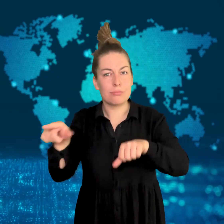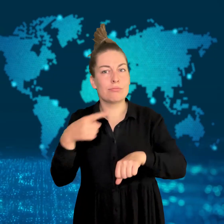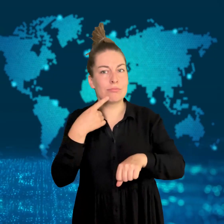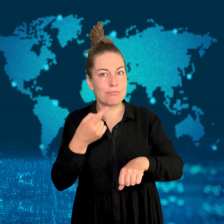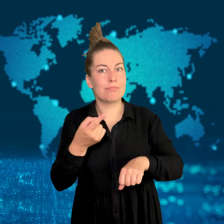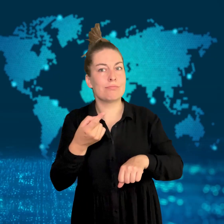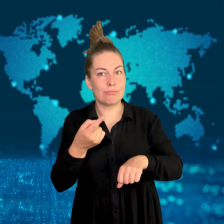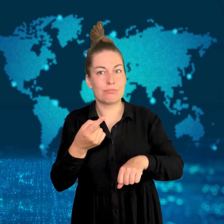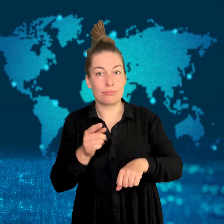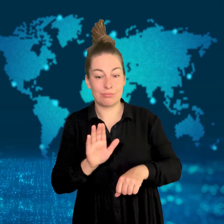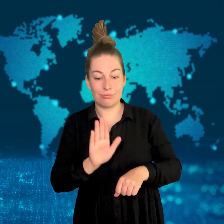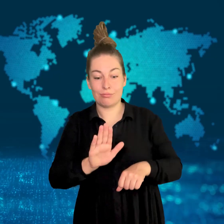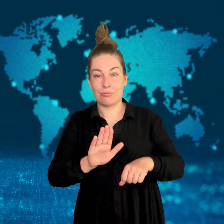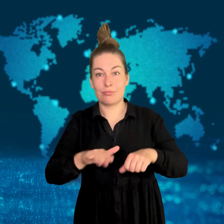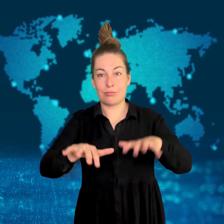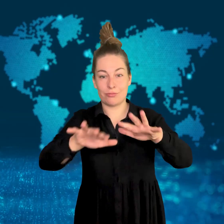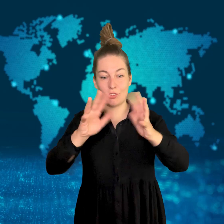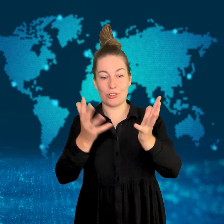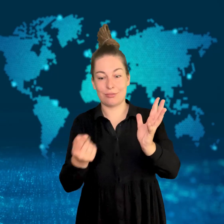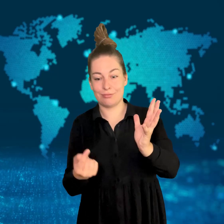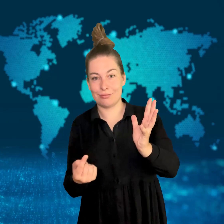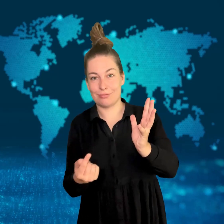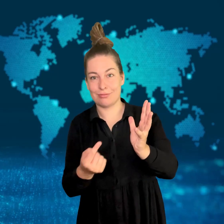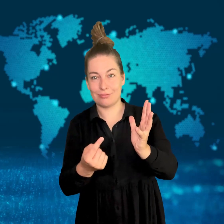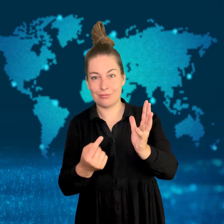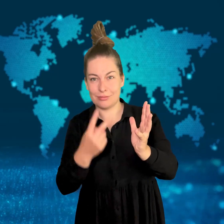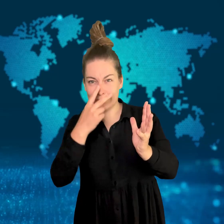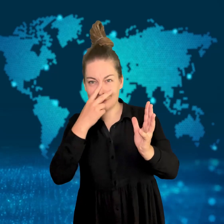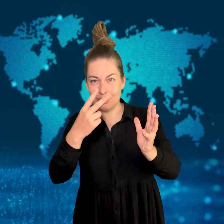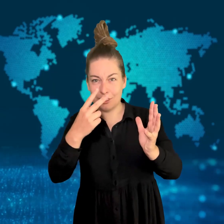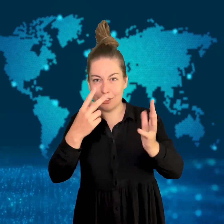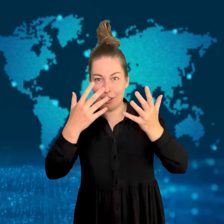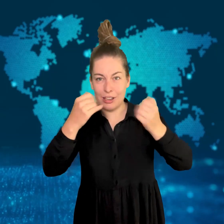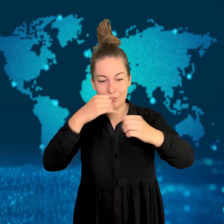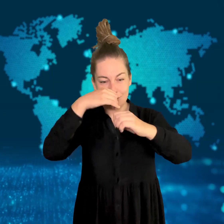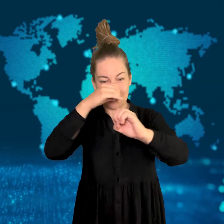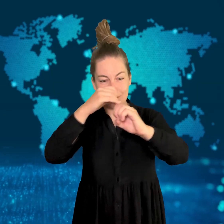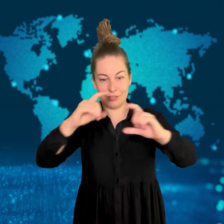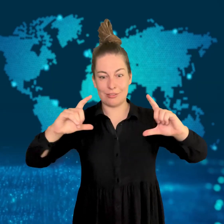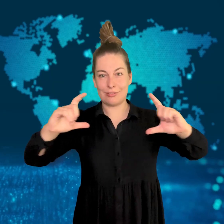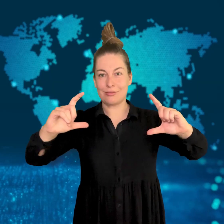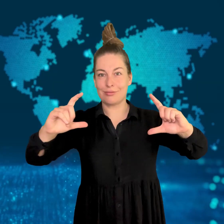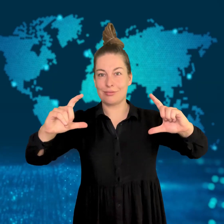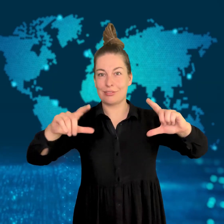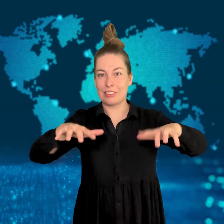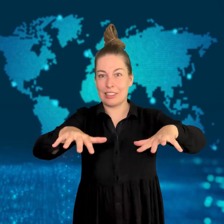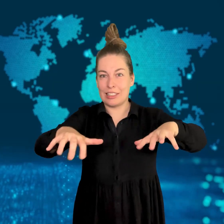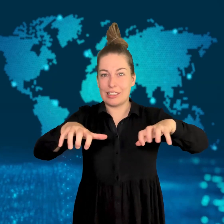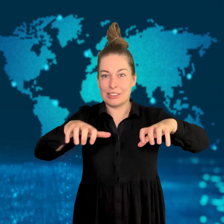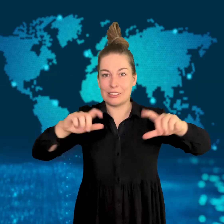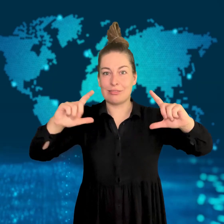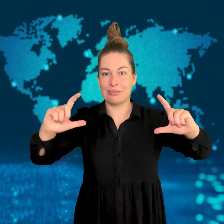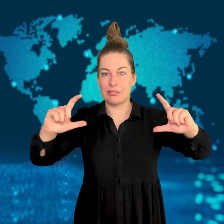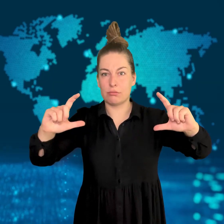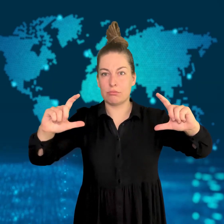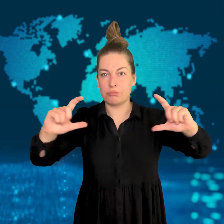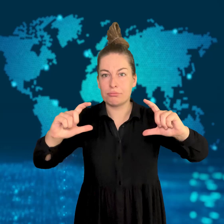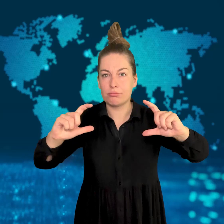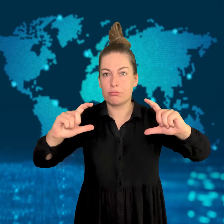from rushing into the ocean.